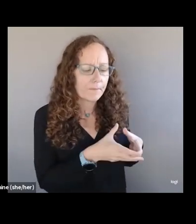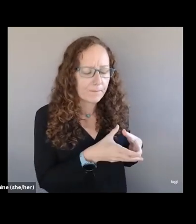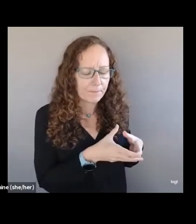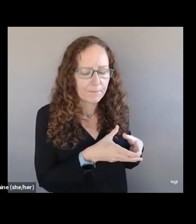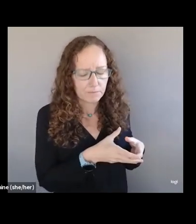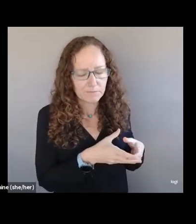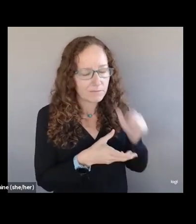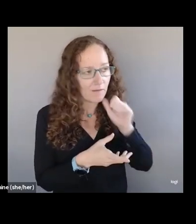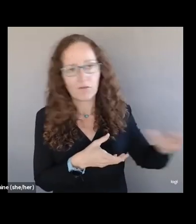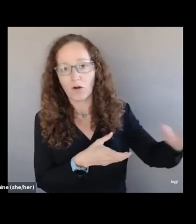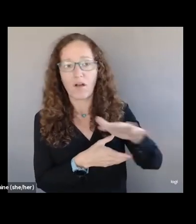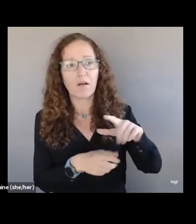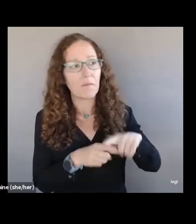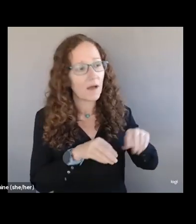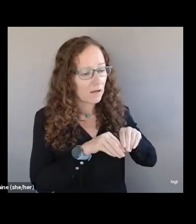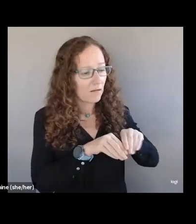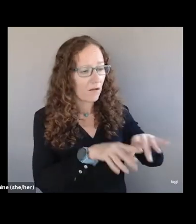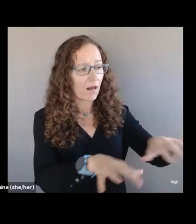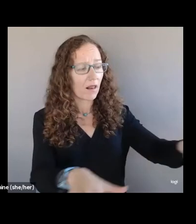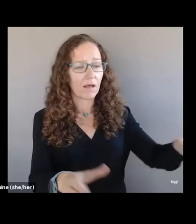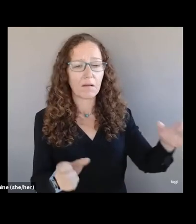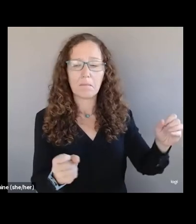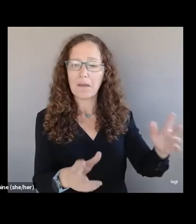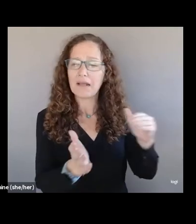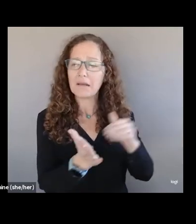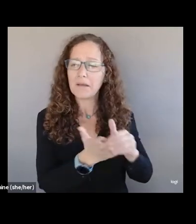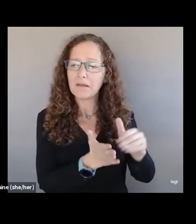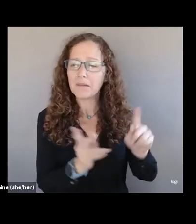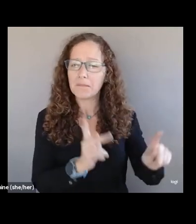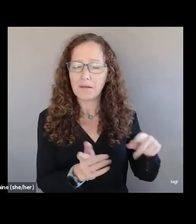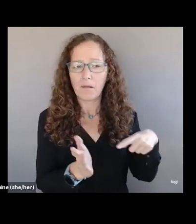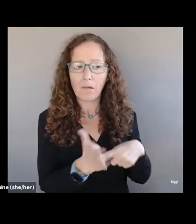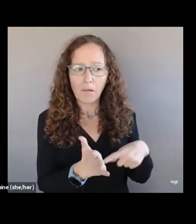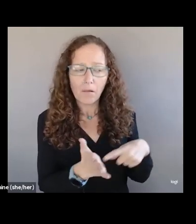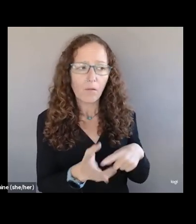millions, debt is intimately tied to wealth. In fact, in this